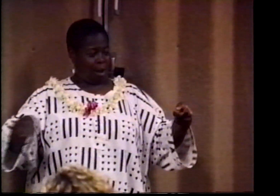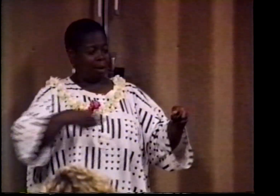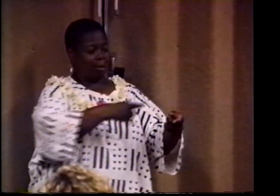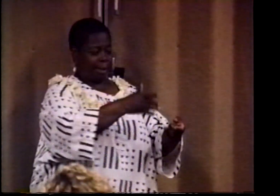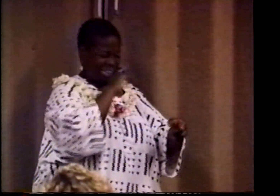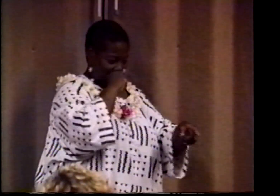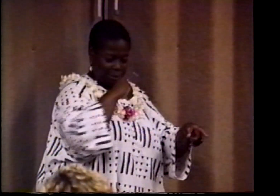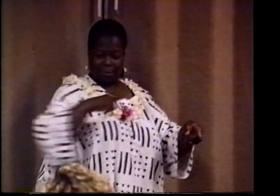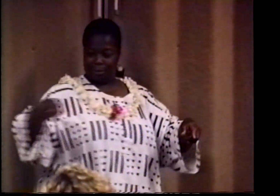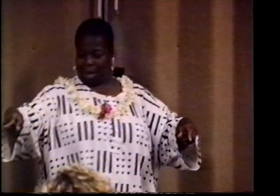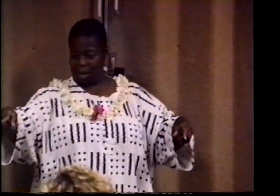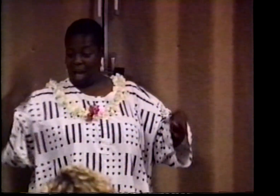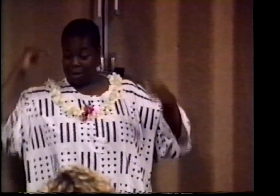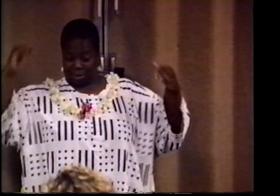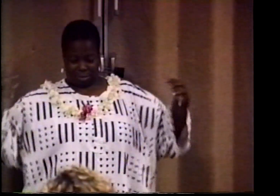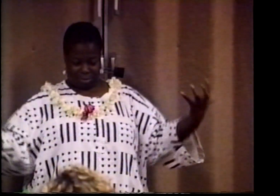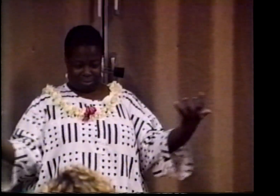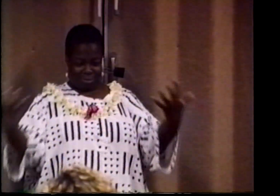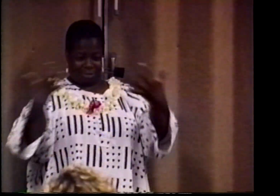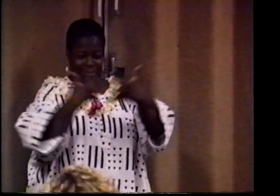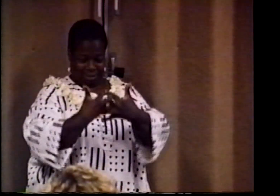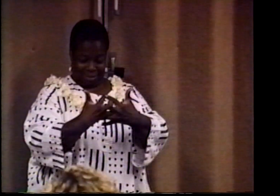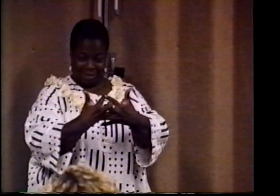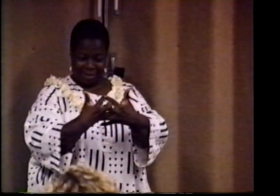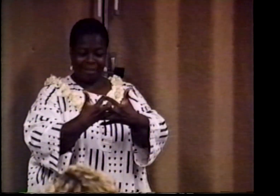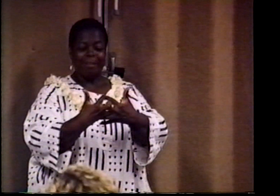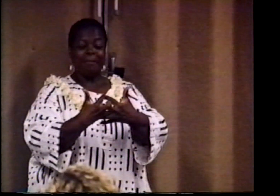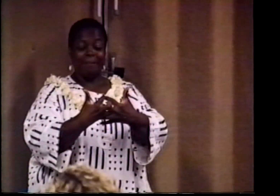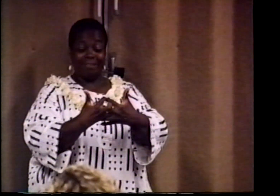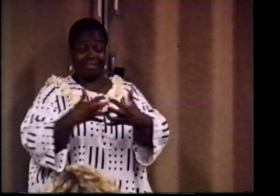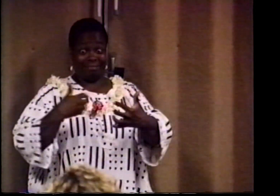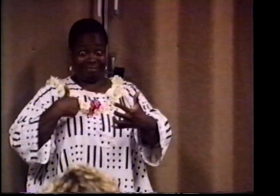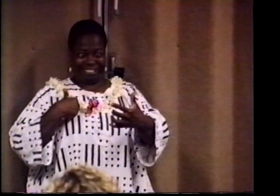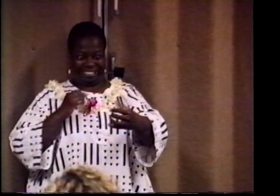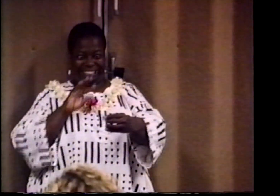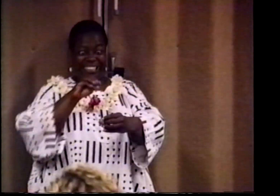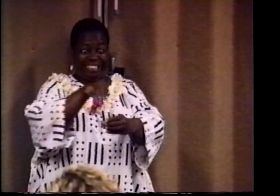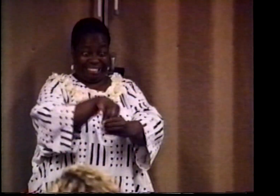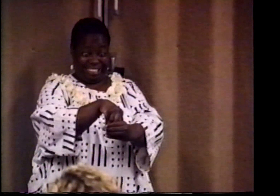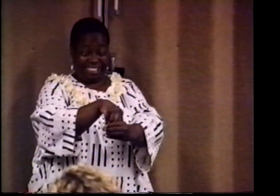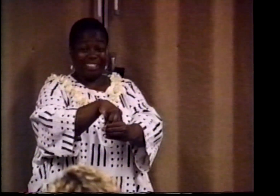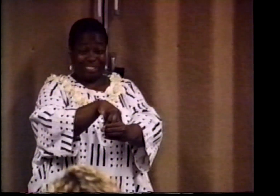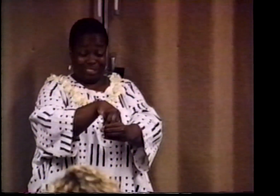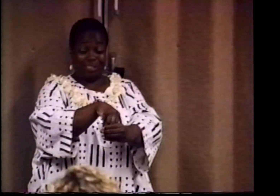So, we had kids, we had adults - we brought them together in this organization.